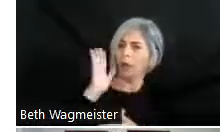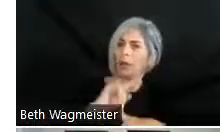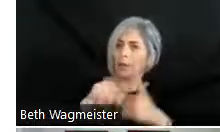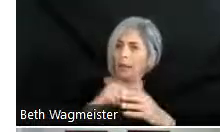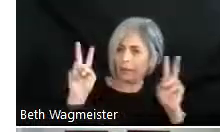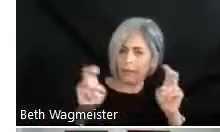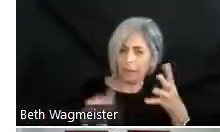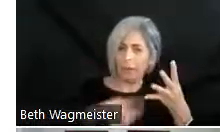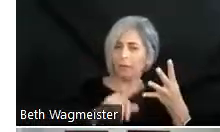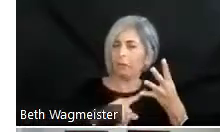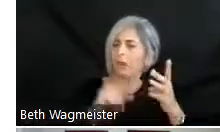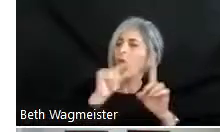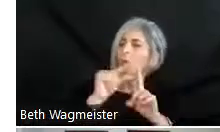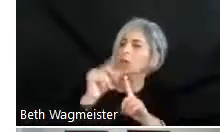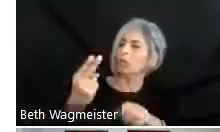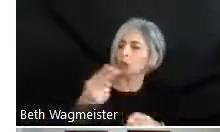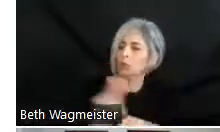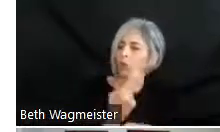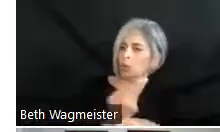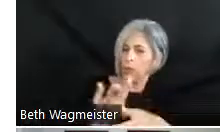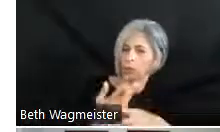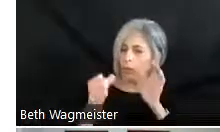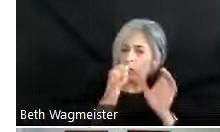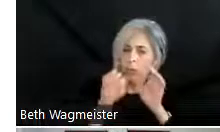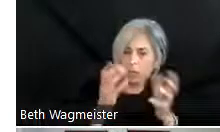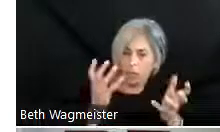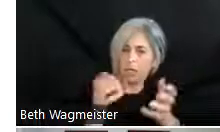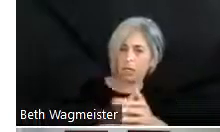And finally the words that you use to communicate your ideas.